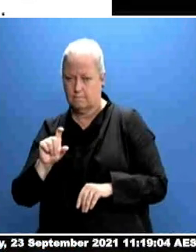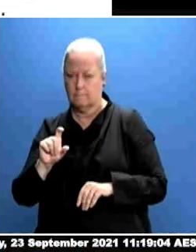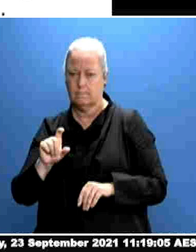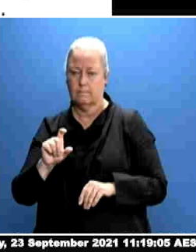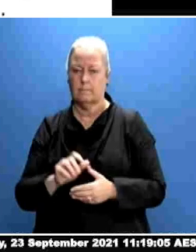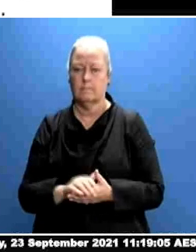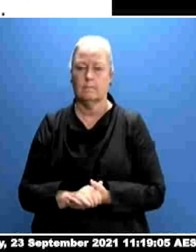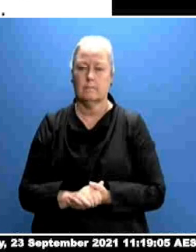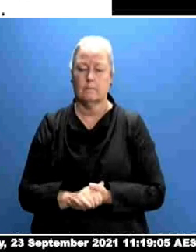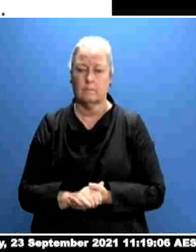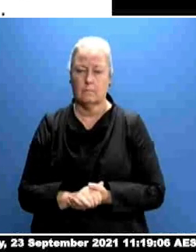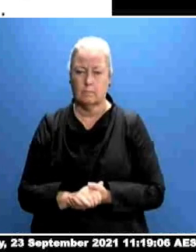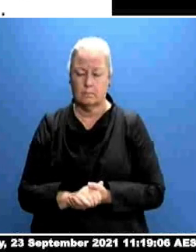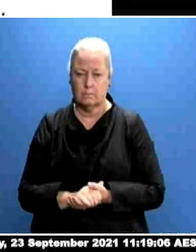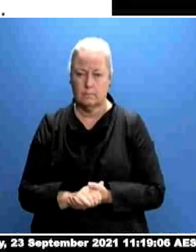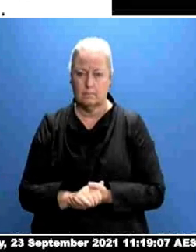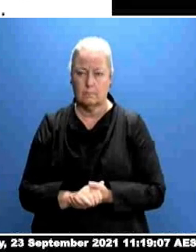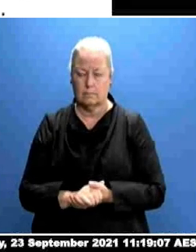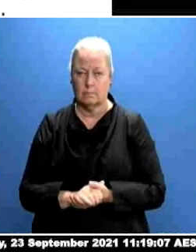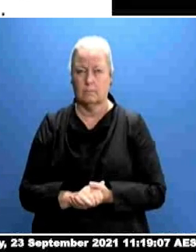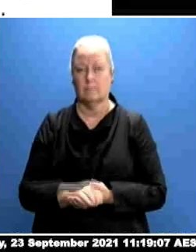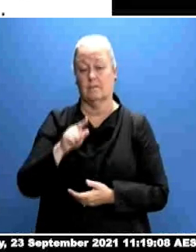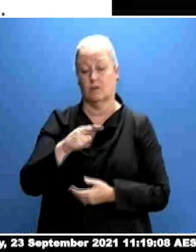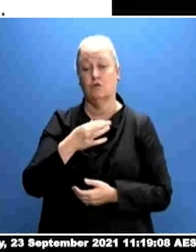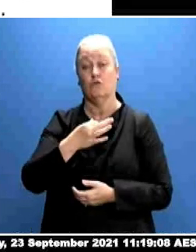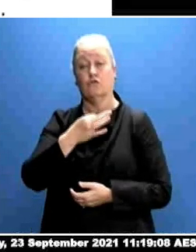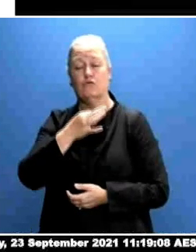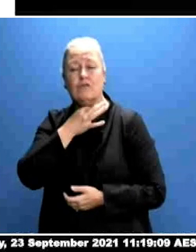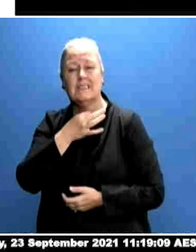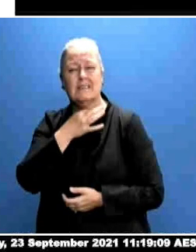In part, this is risk factors you would accept